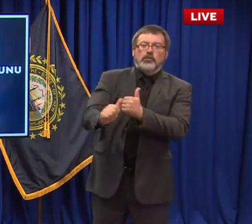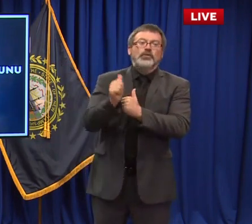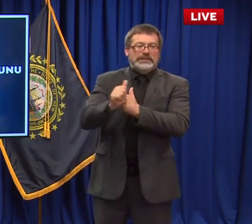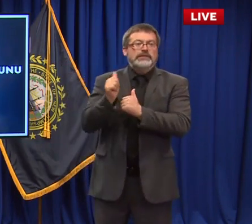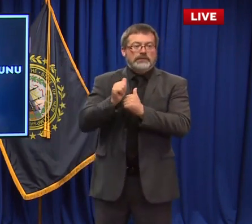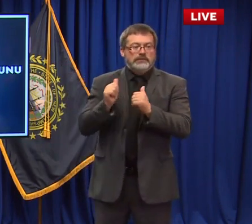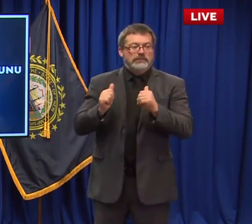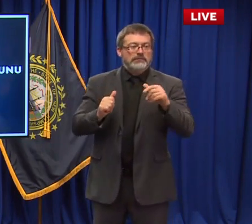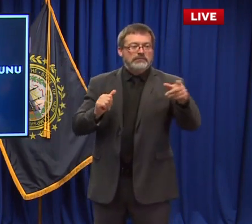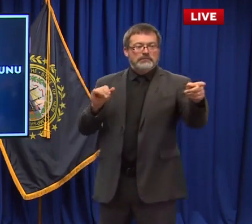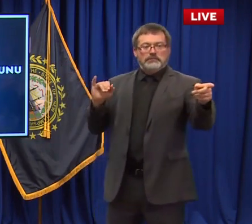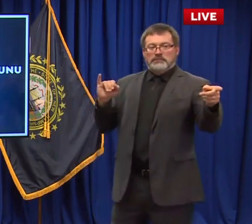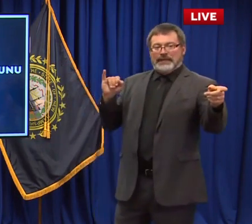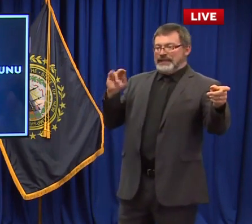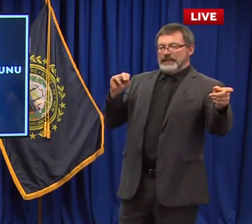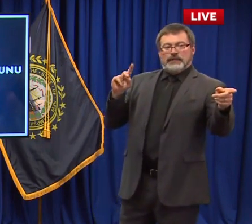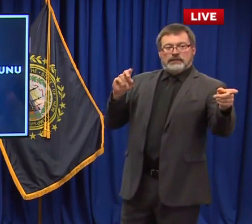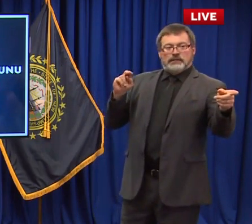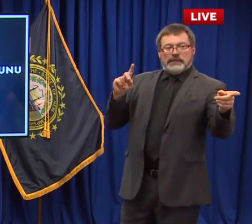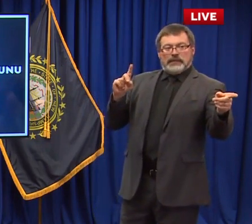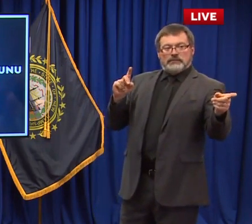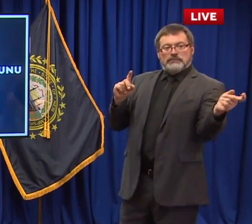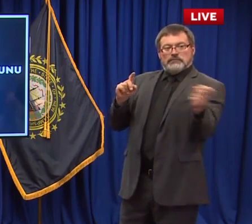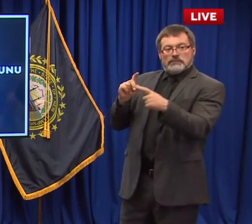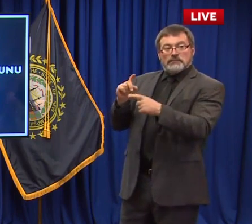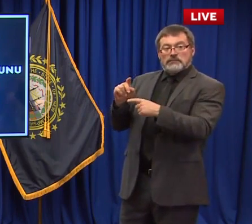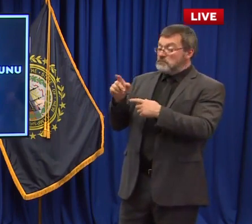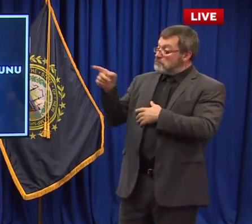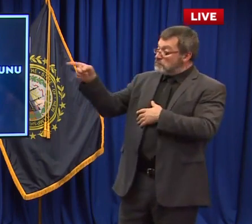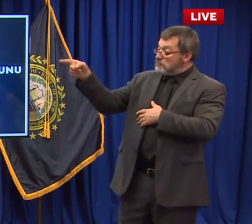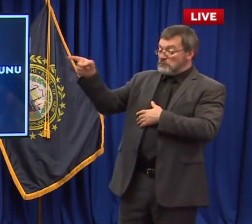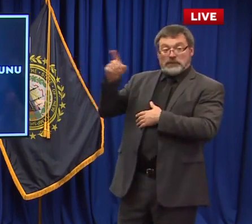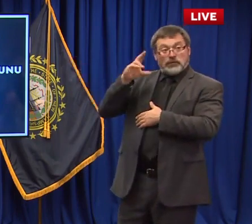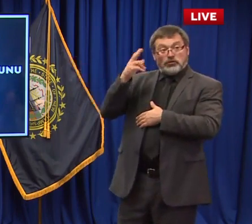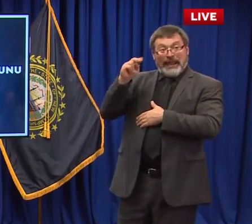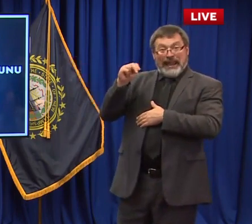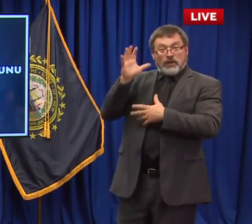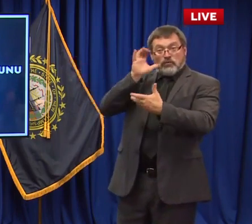THOSE ARE ALL STEPS IMPORTANT TO TAKE TO PREVENT TRANSMISSION OF COVID-19.